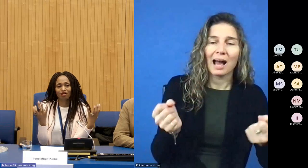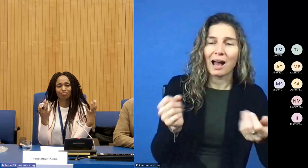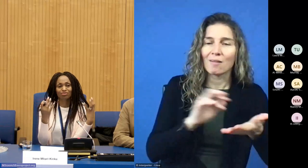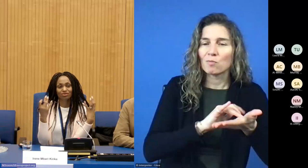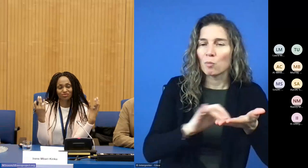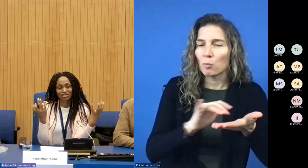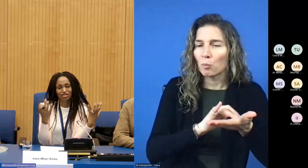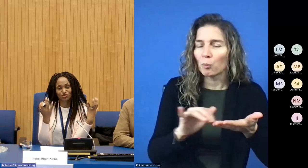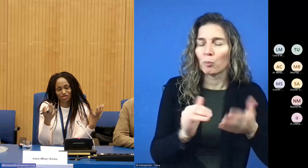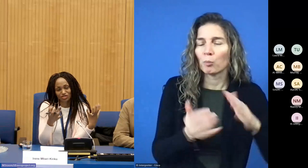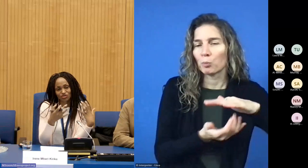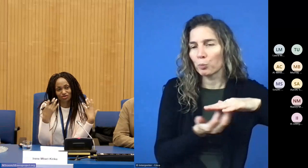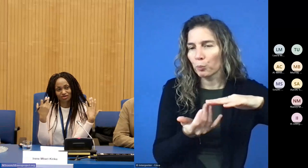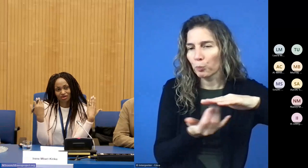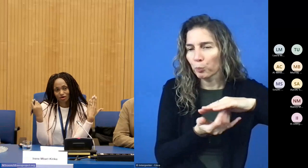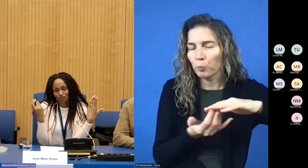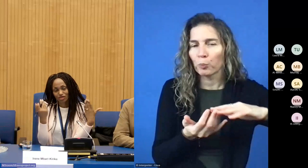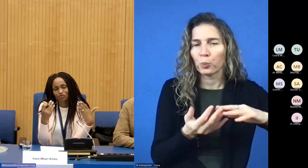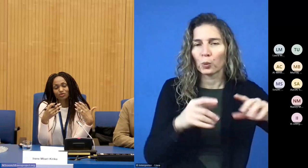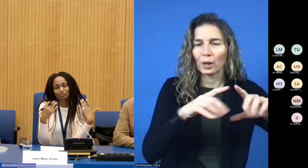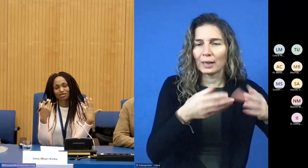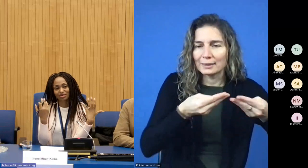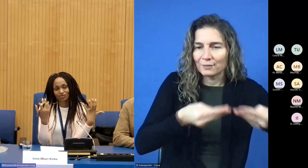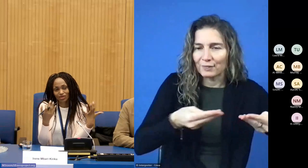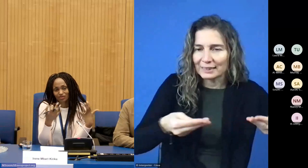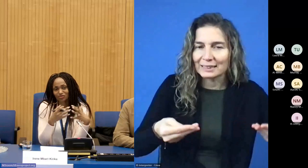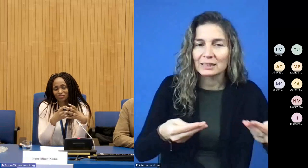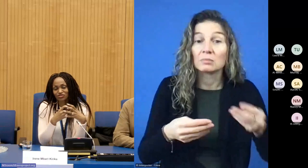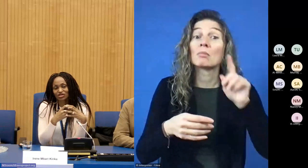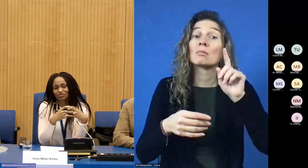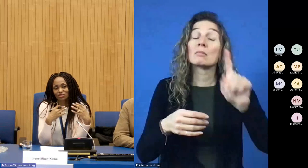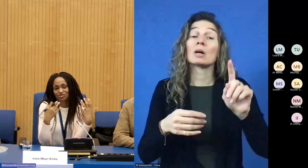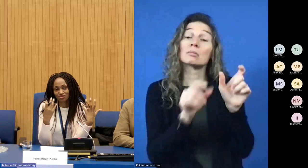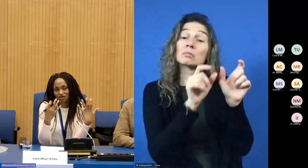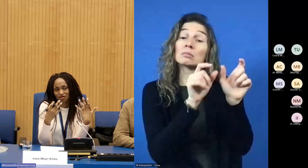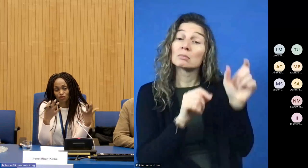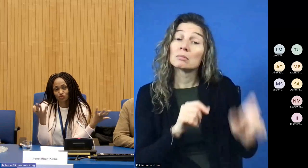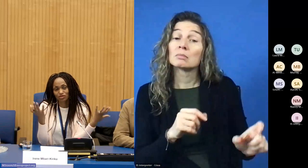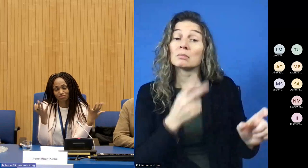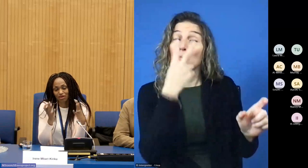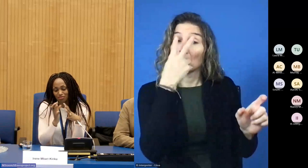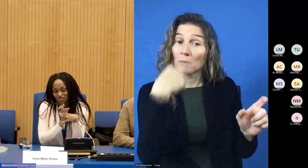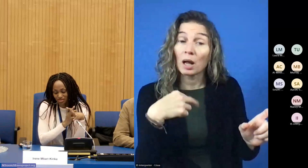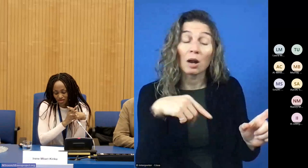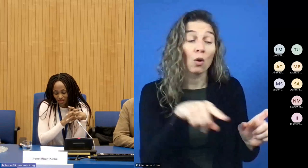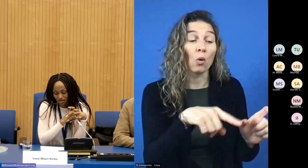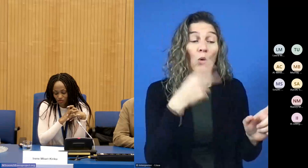help with the education of anyone who is blind, or anyone who is a child with a visual impairment,